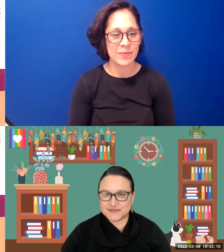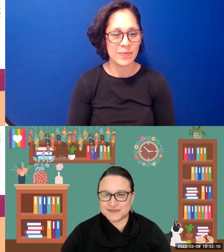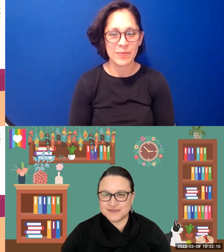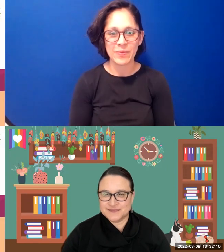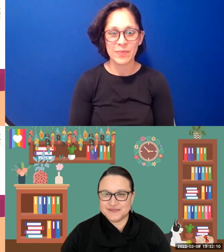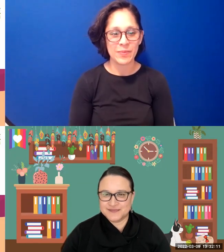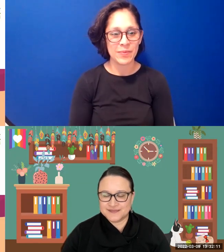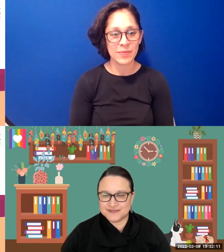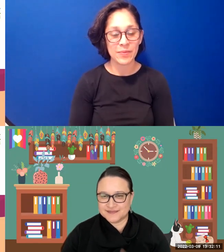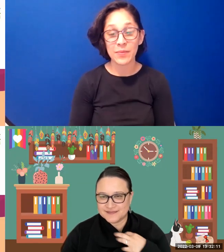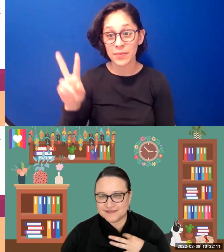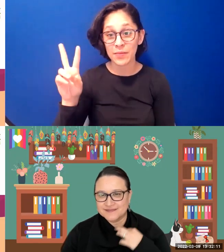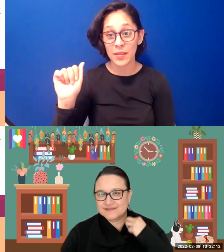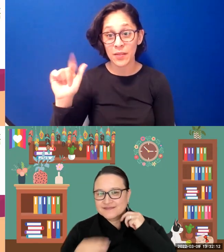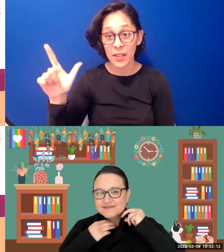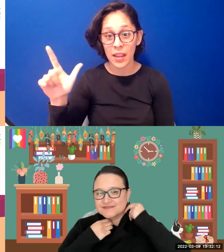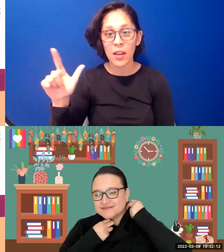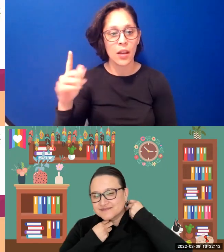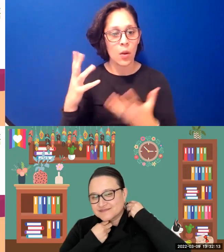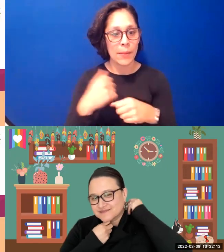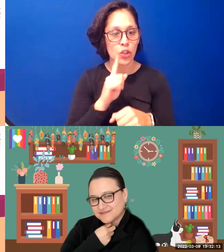Kyle Livie (he/him/his): Valerie, I just want to make sure it's Kelly Winner, who is the interpreter.